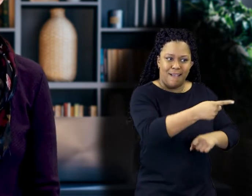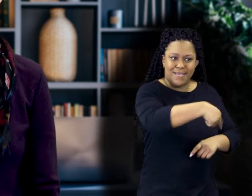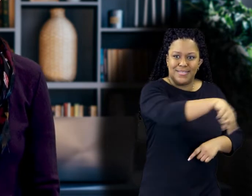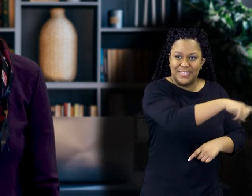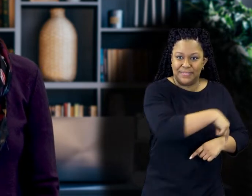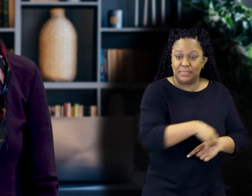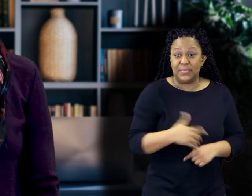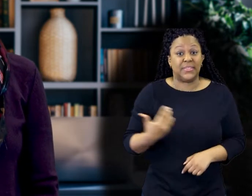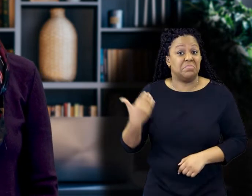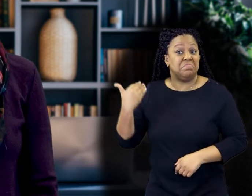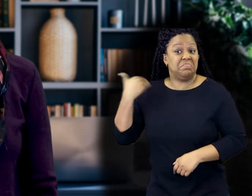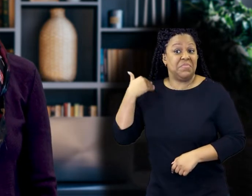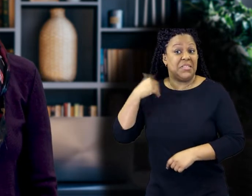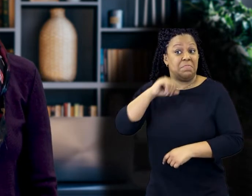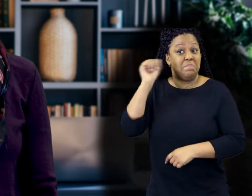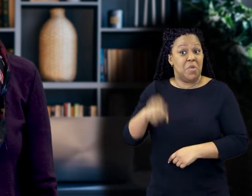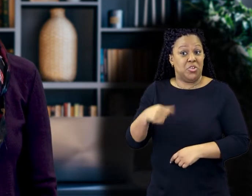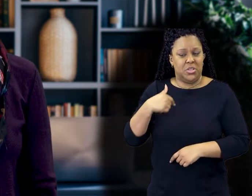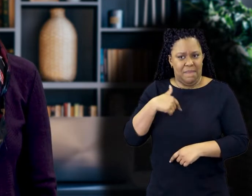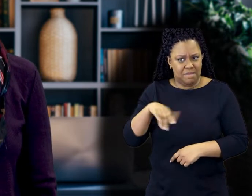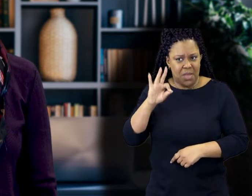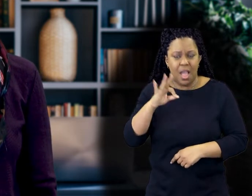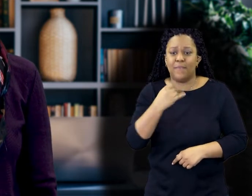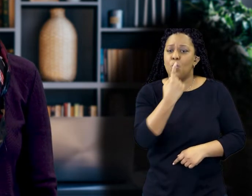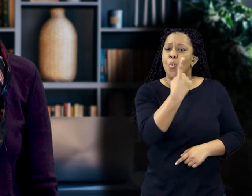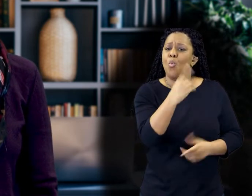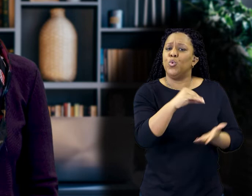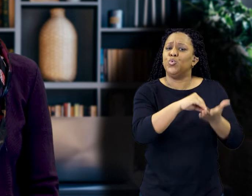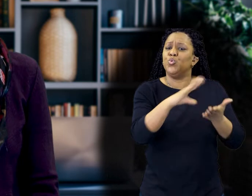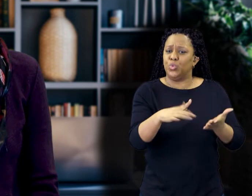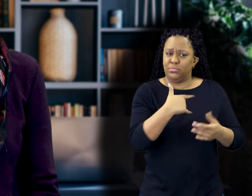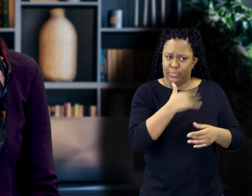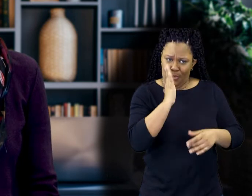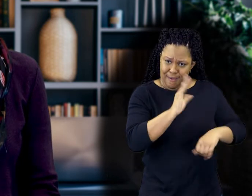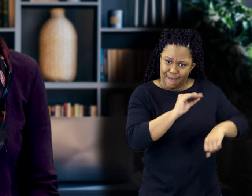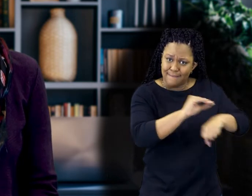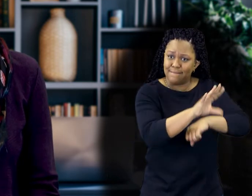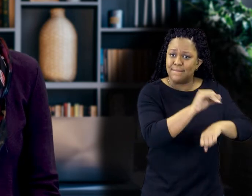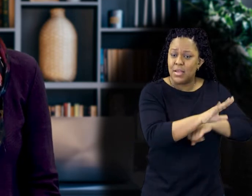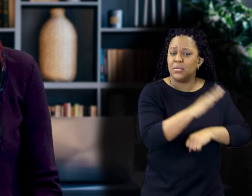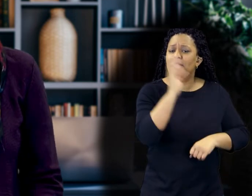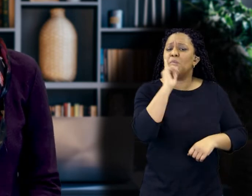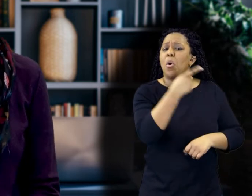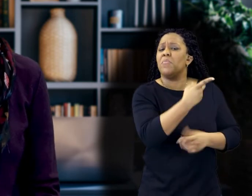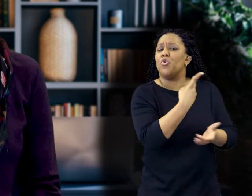At the start of the semester, I learned that one of my new graduate advisees is Deaf and I don't know how to sign.